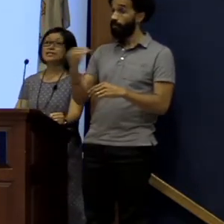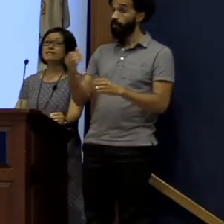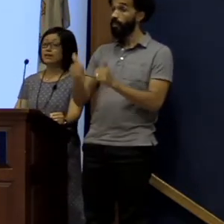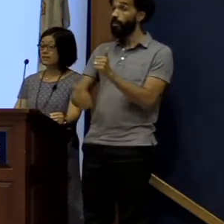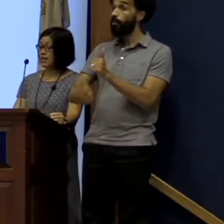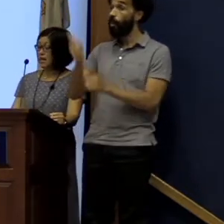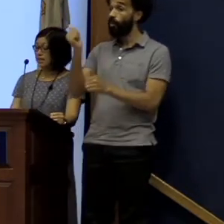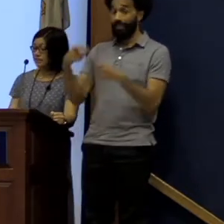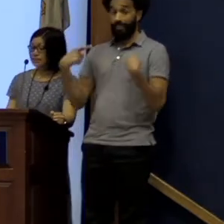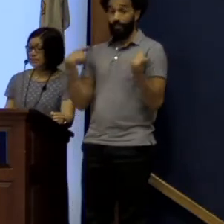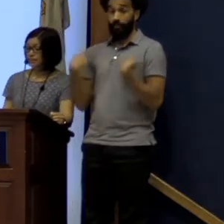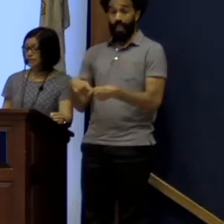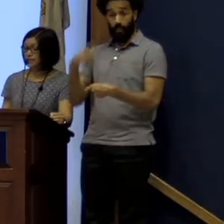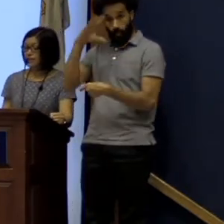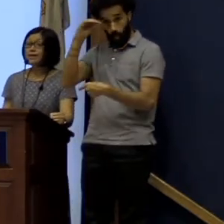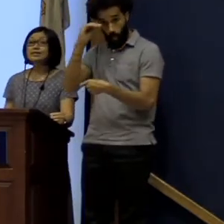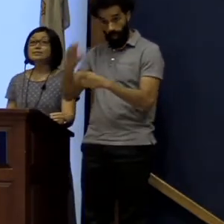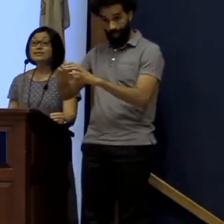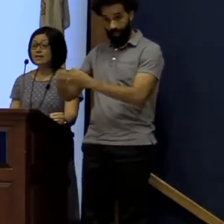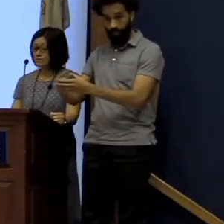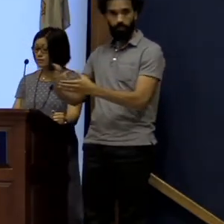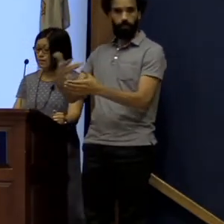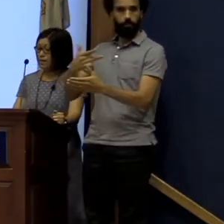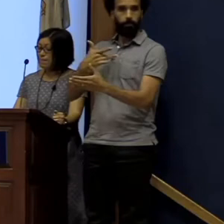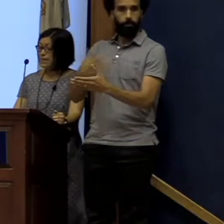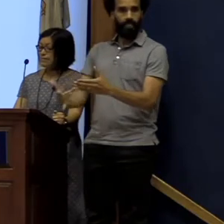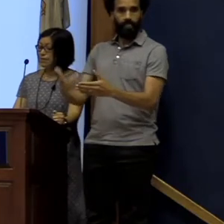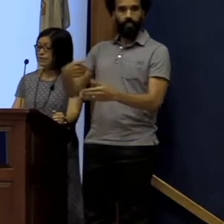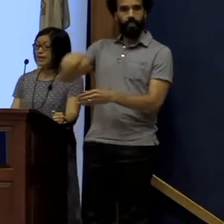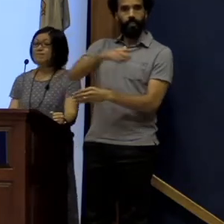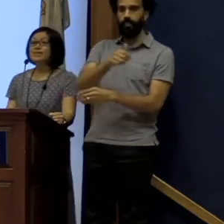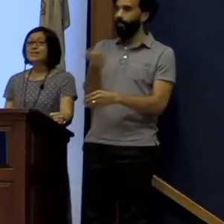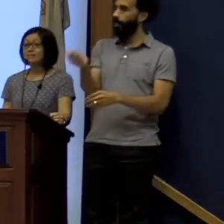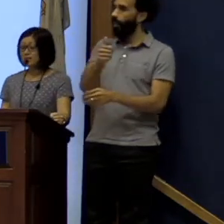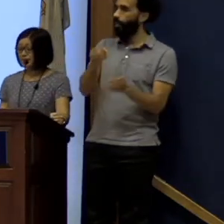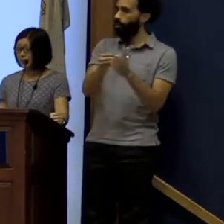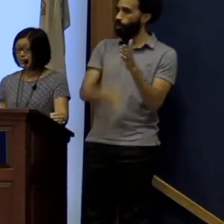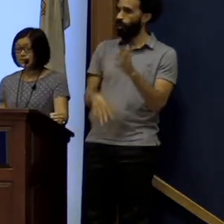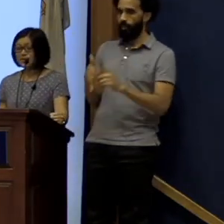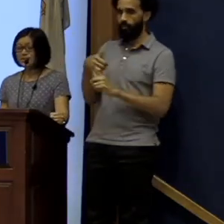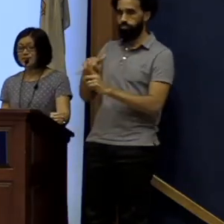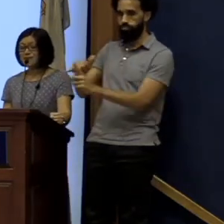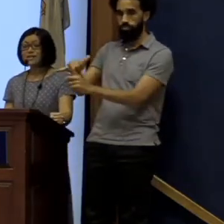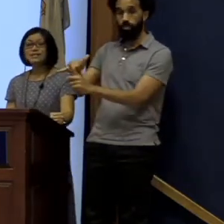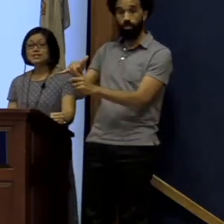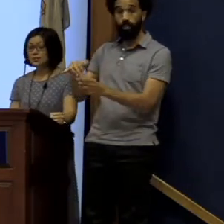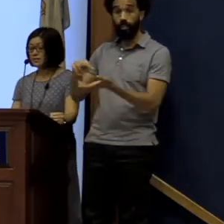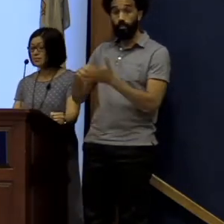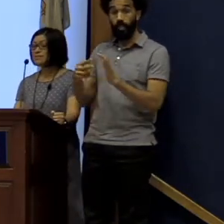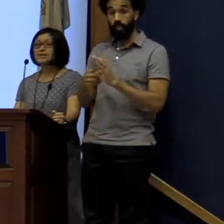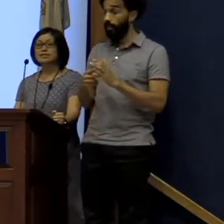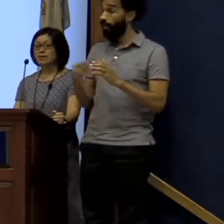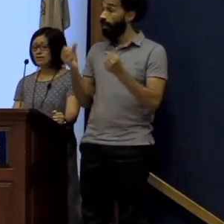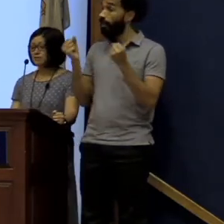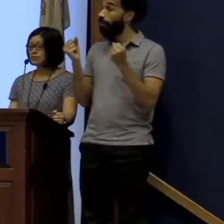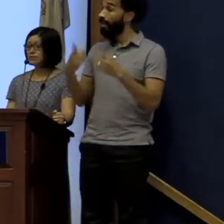identified as important. As a result many boys have been limiting their water intake so as to minimize bathroom use